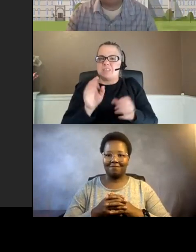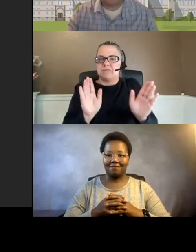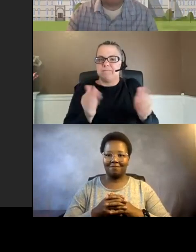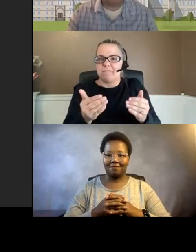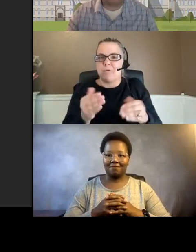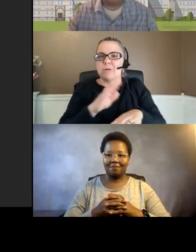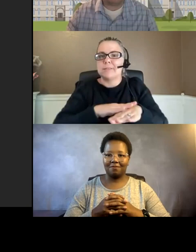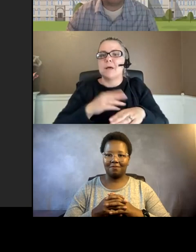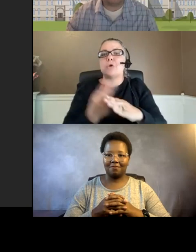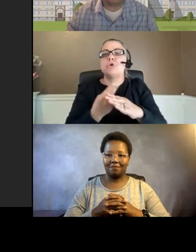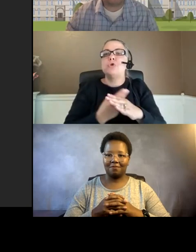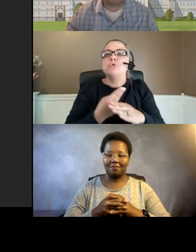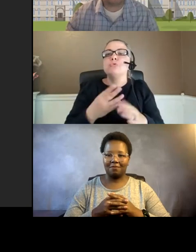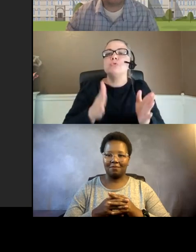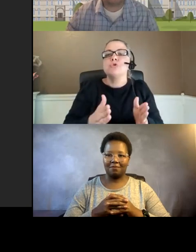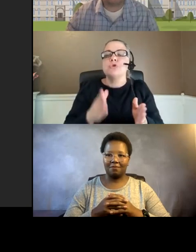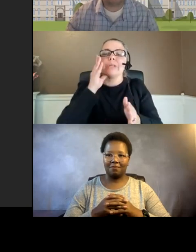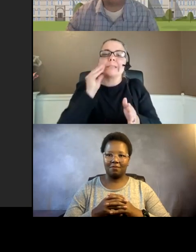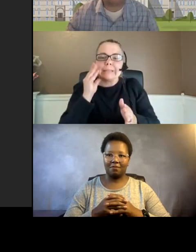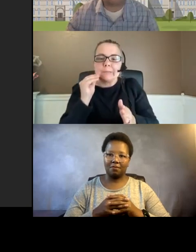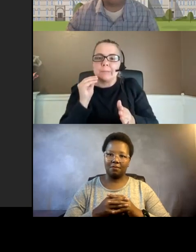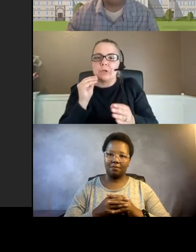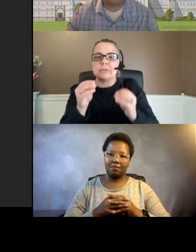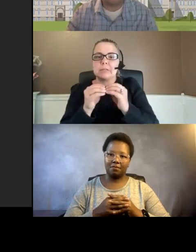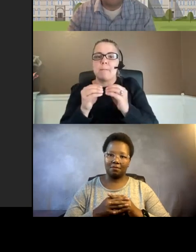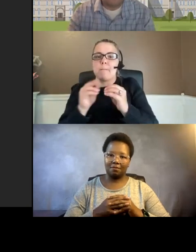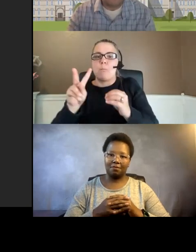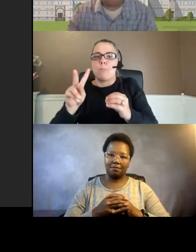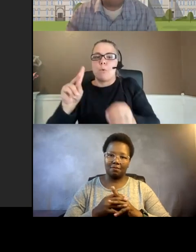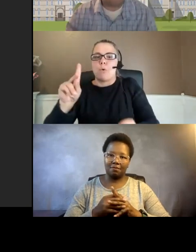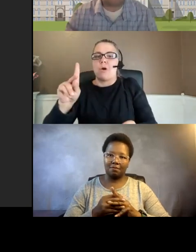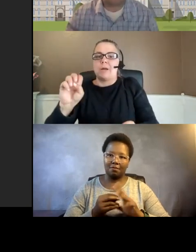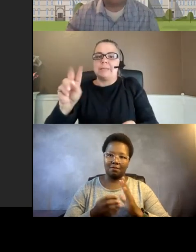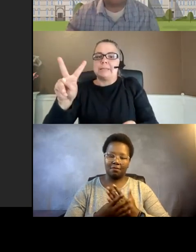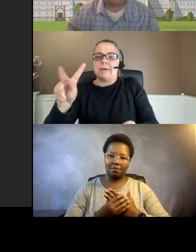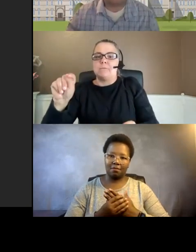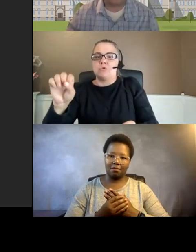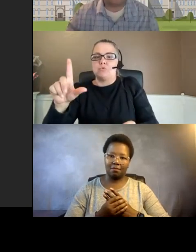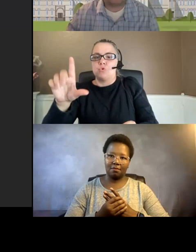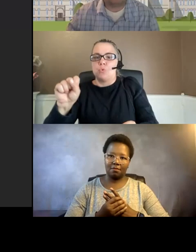the deep inspection with DevTools on the other side and WAVE and other tools can sometimes help